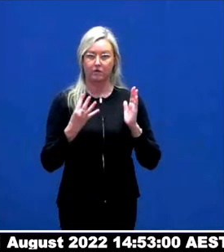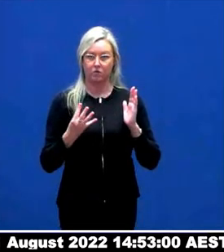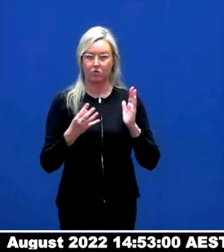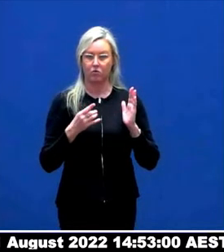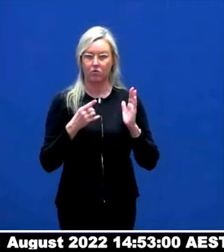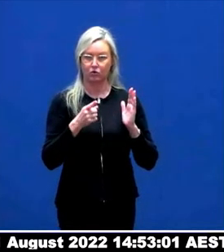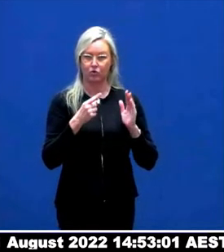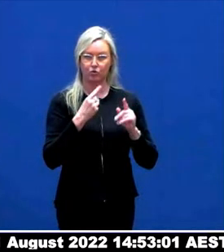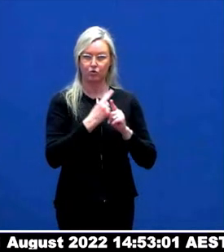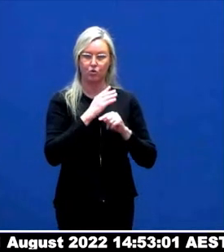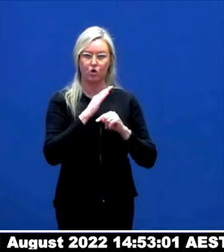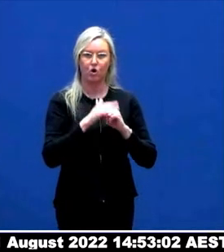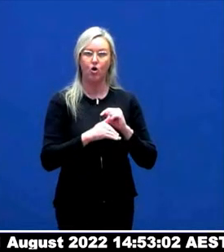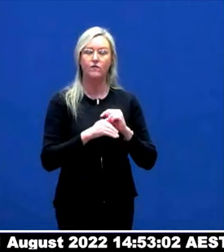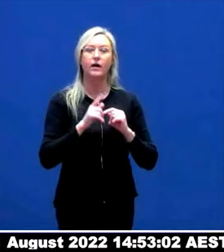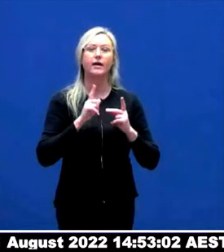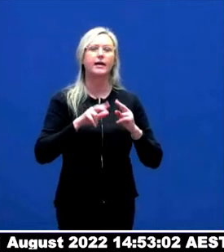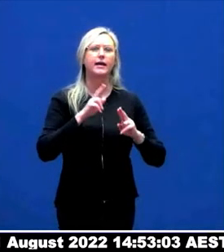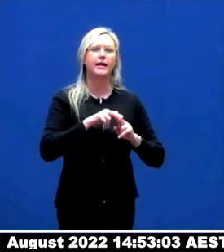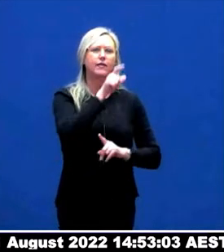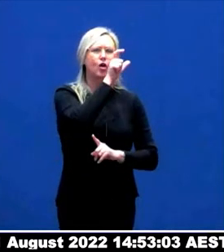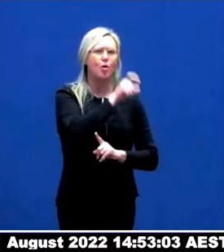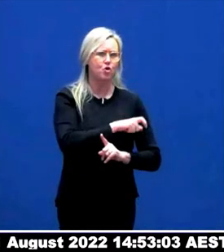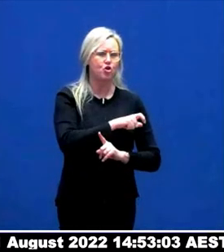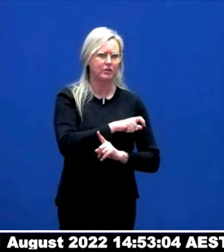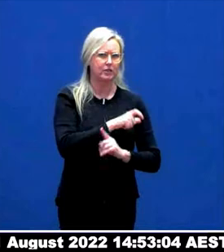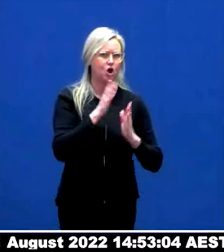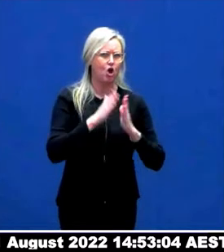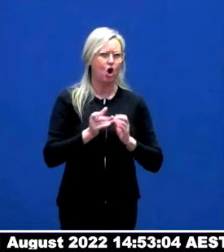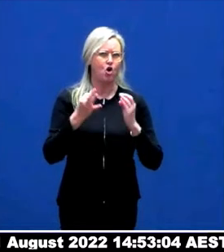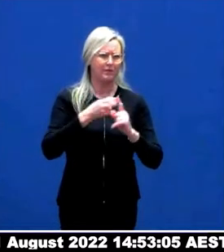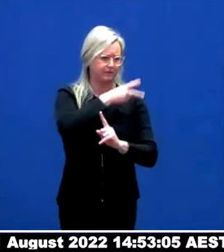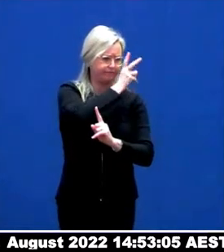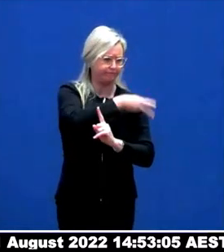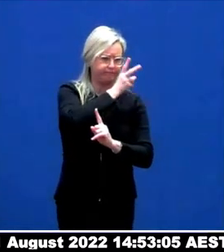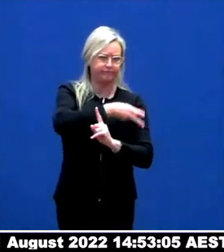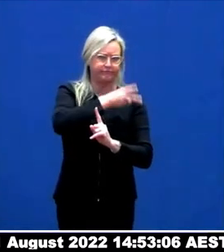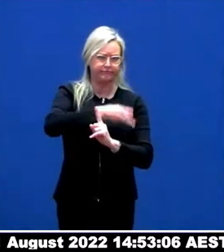"Evidence of a history of repeat homelessness may be accepted by the NDIA in lieu of a